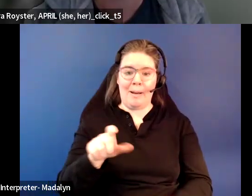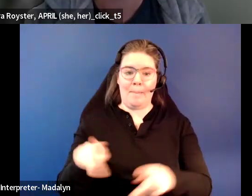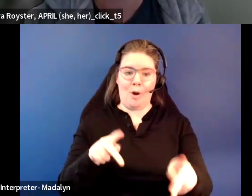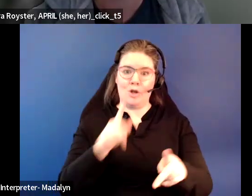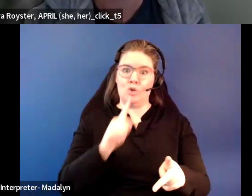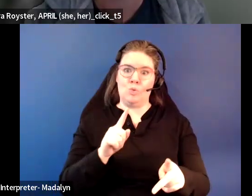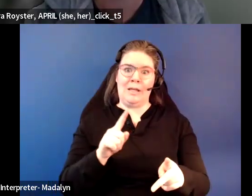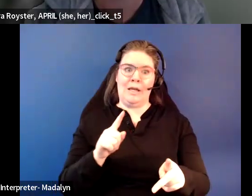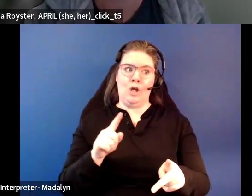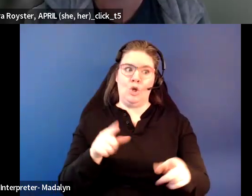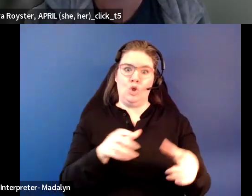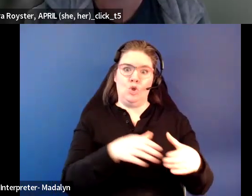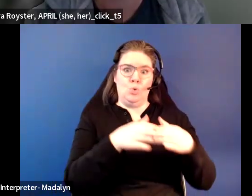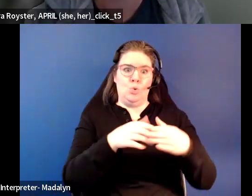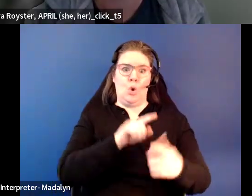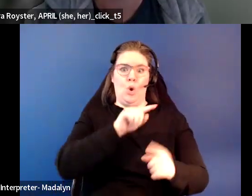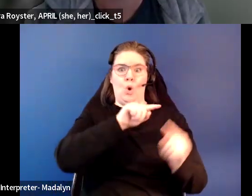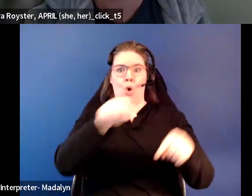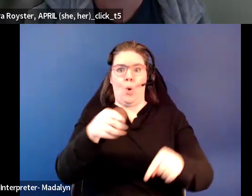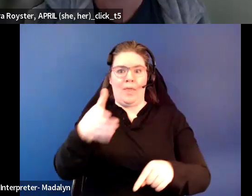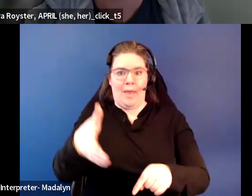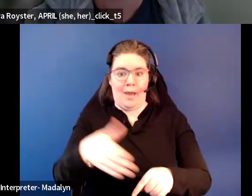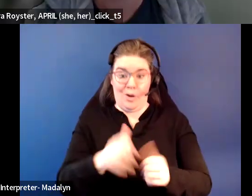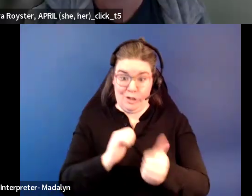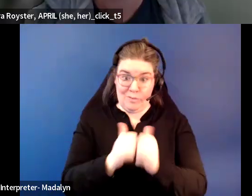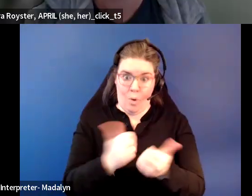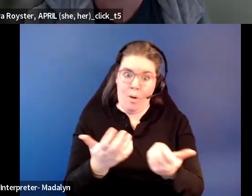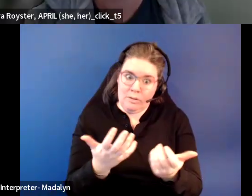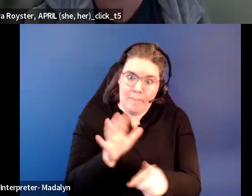Elissa w/ APRIL: And you know sports is big pretty much everywhere.